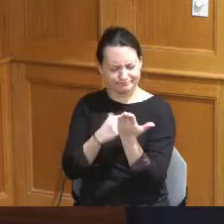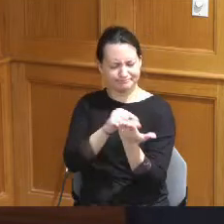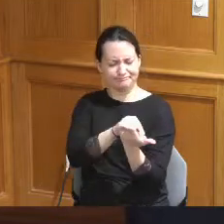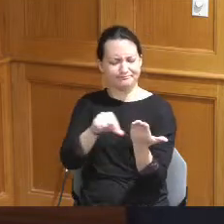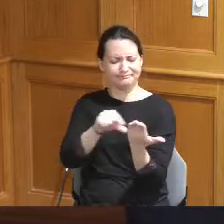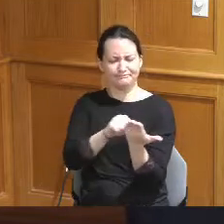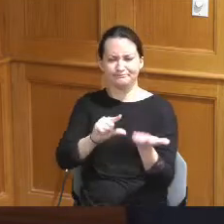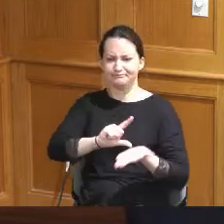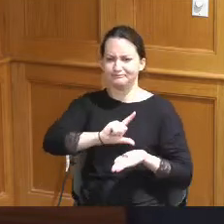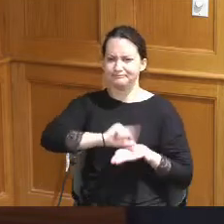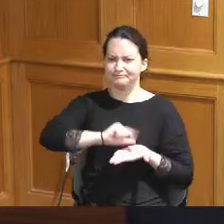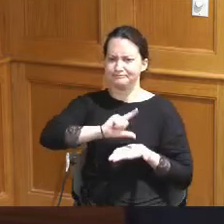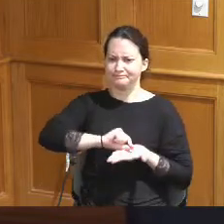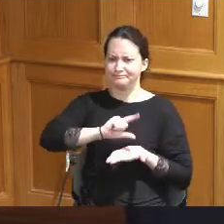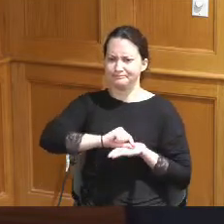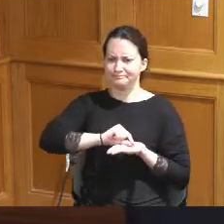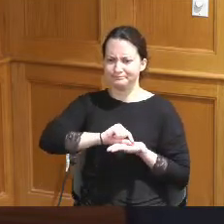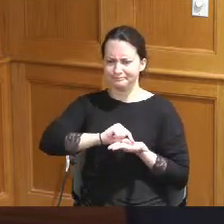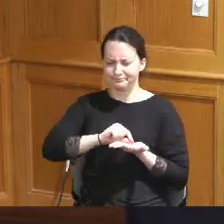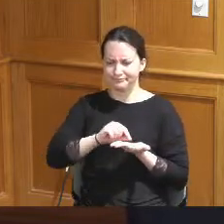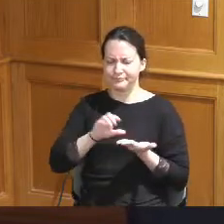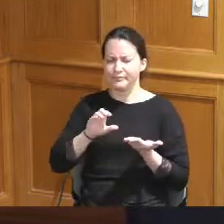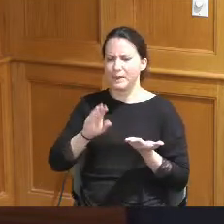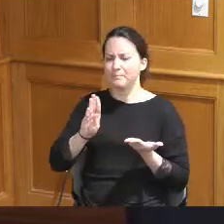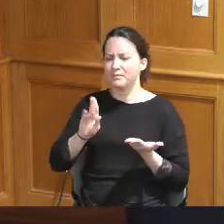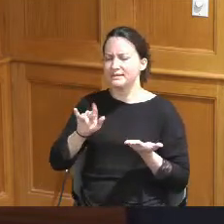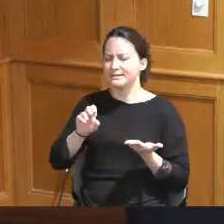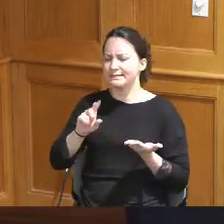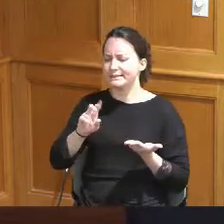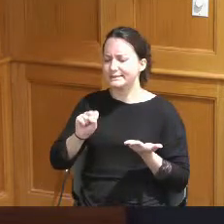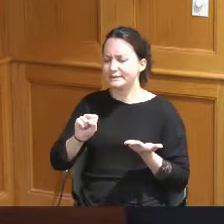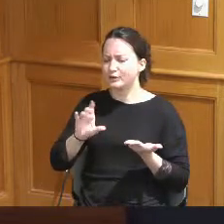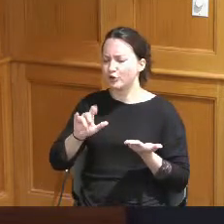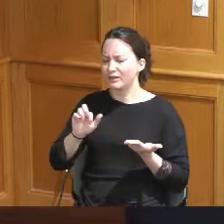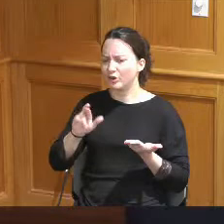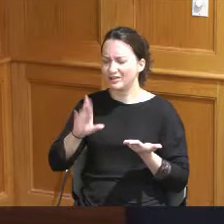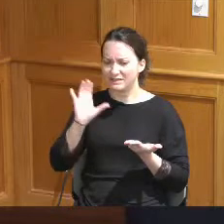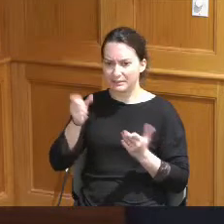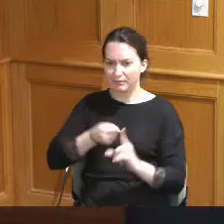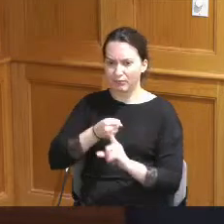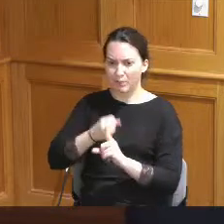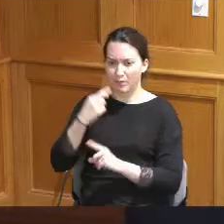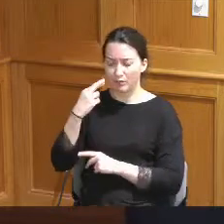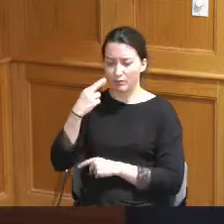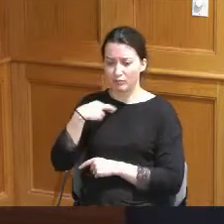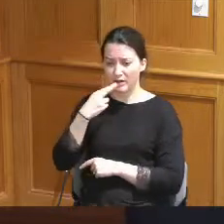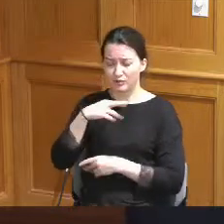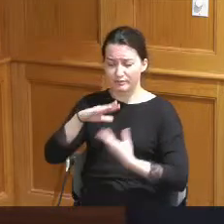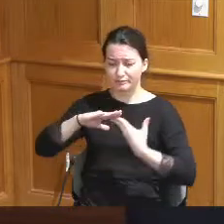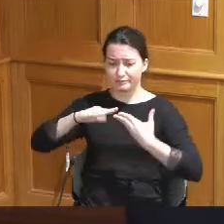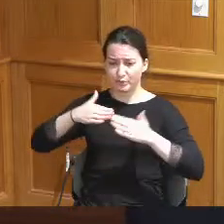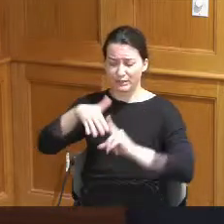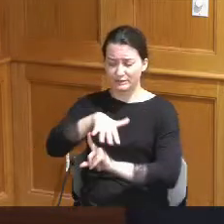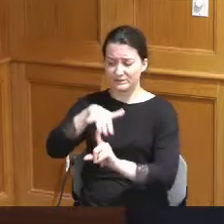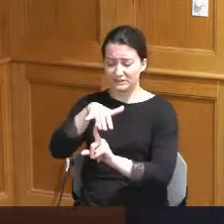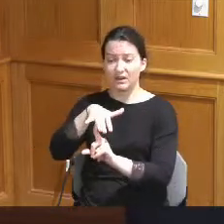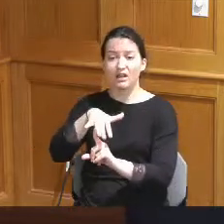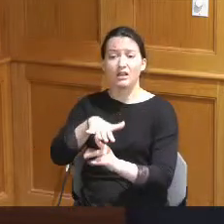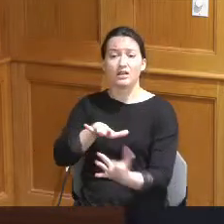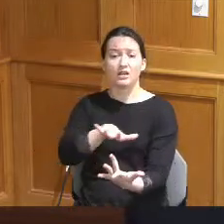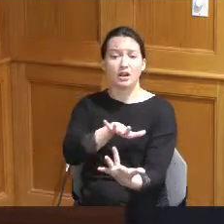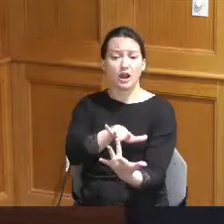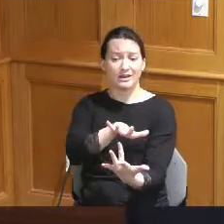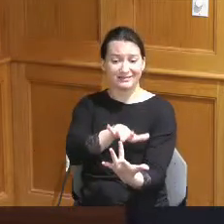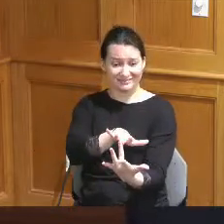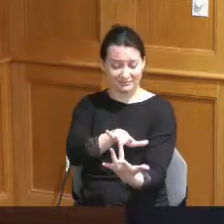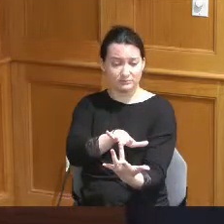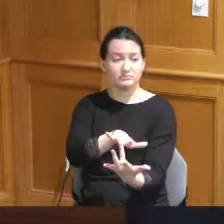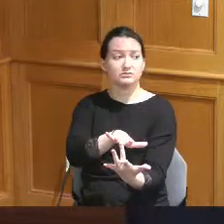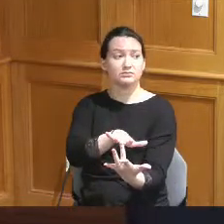in the in The Courier as it relates to the impact on the restaurant community that contact preferred